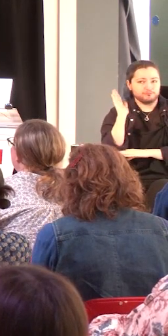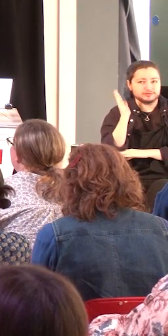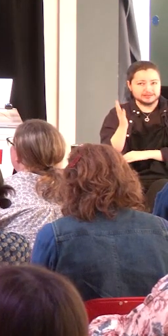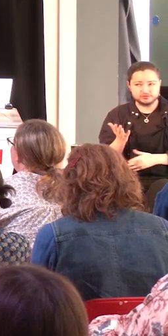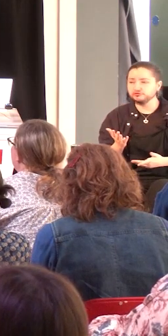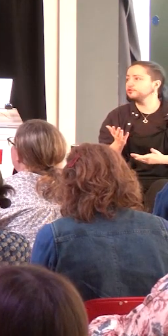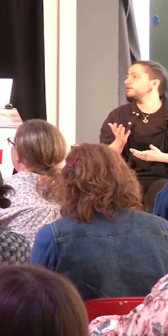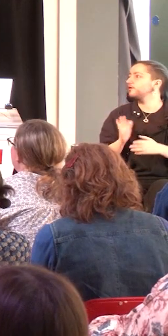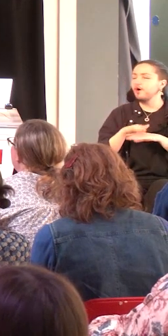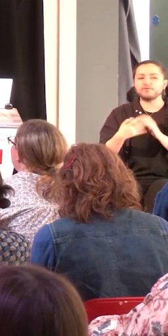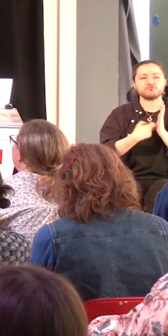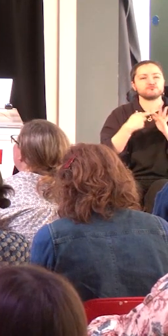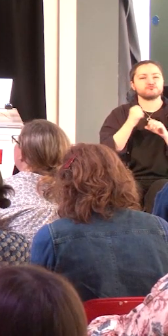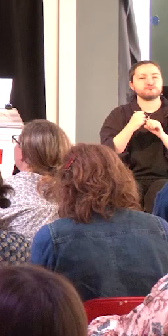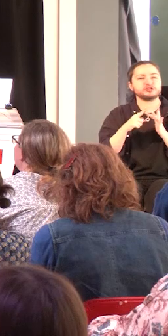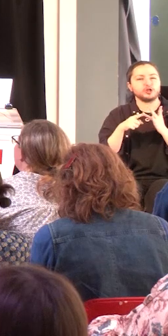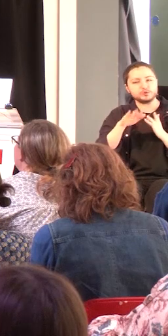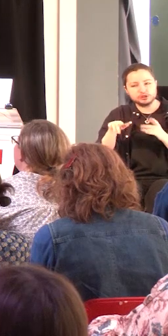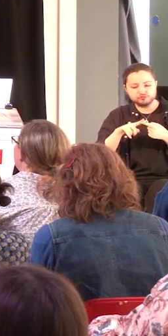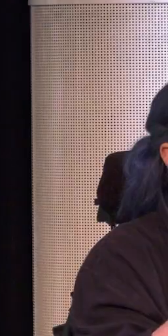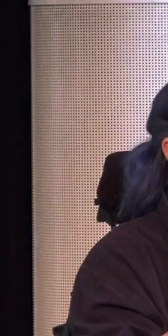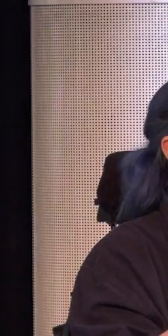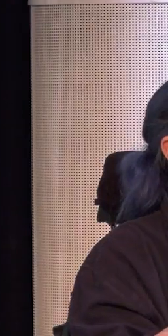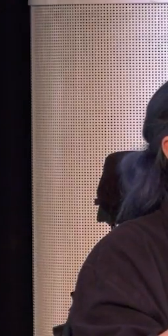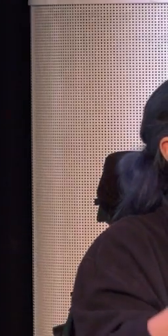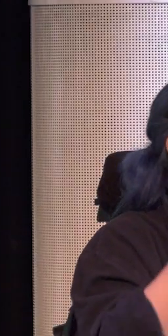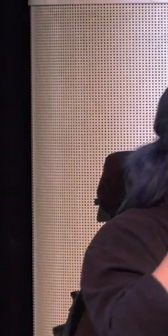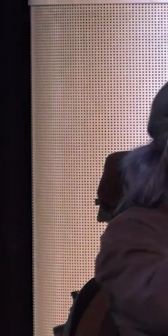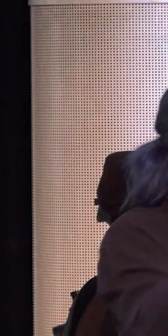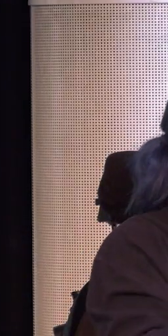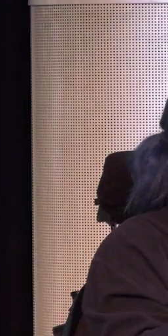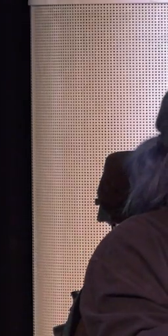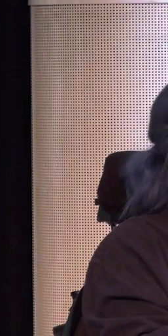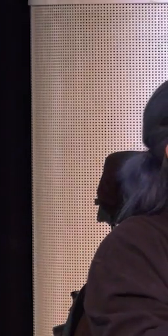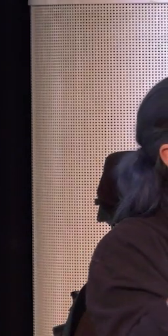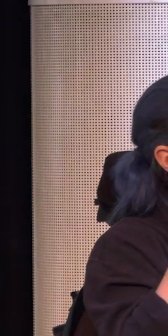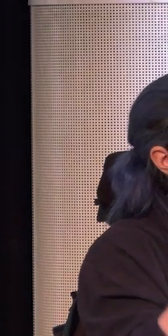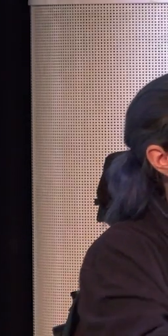about Reggio Children, SENory Atelier and looking at outcomes as well, is just to hone in